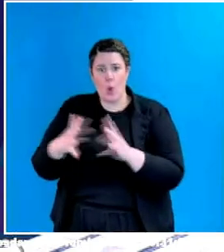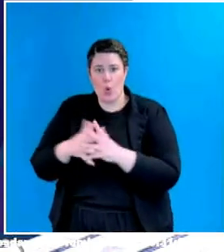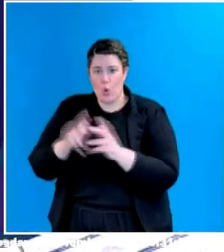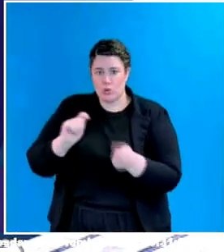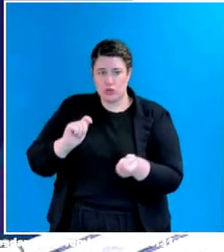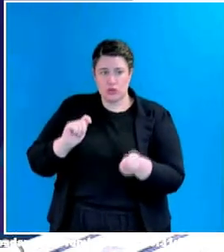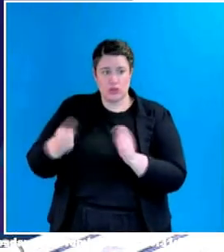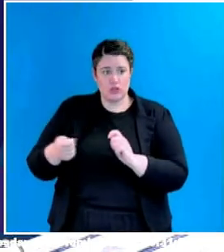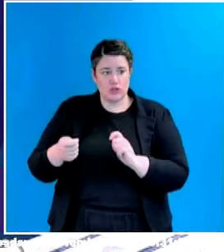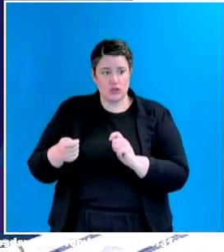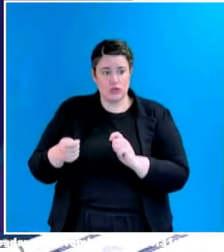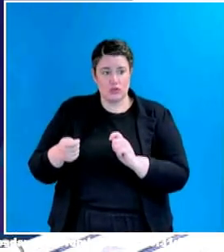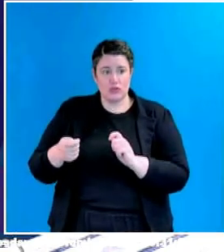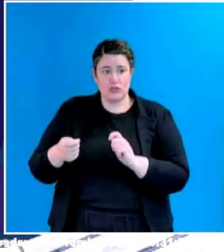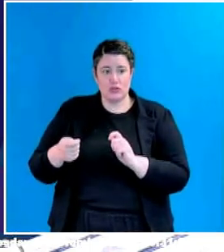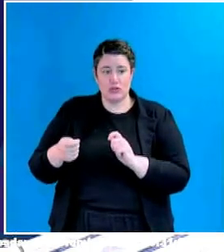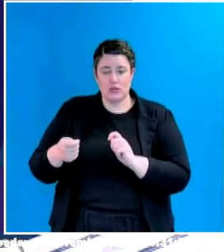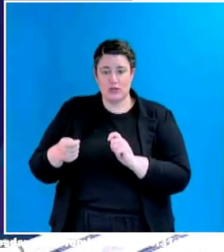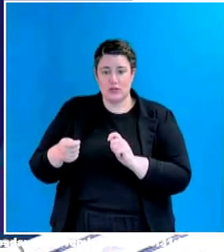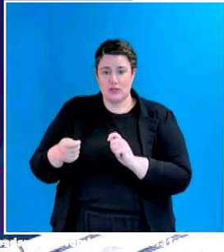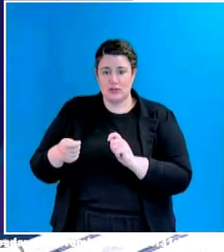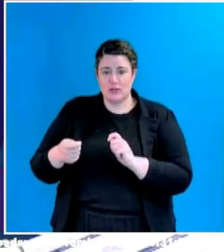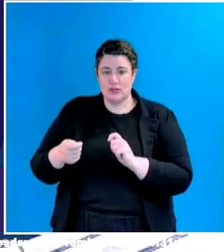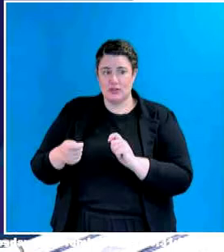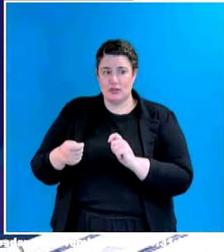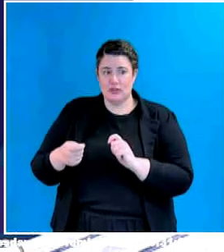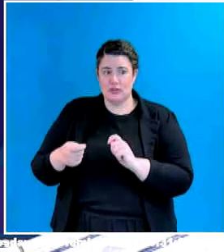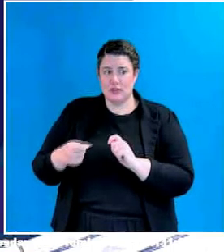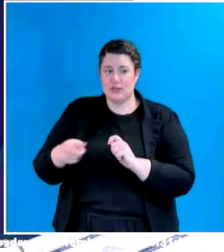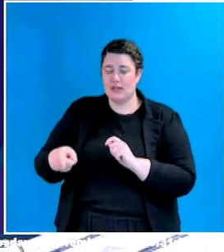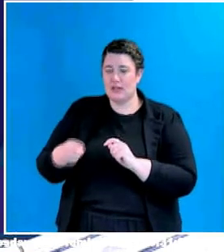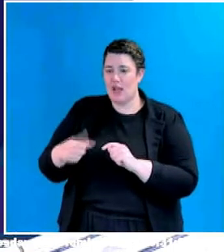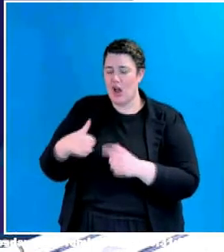Commissioner Ryan is only speaking for himself when he refers to congregating.